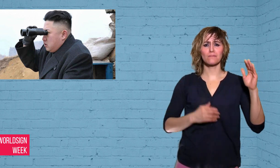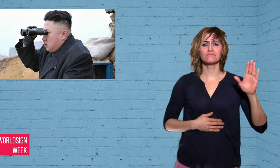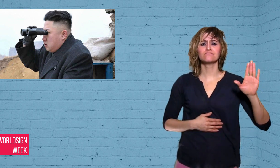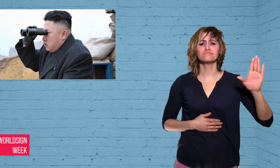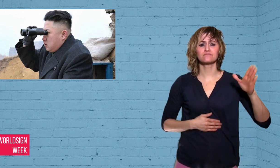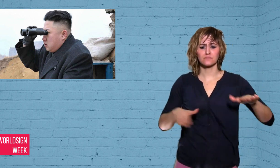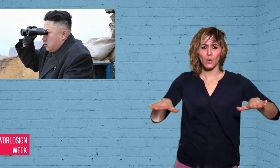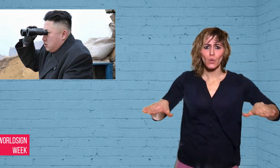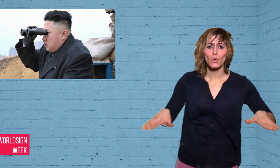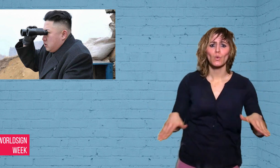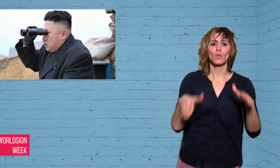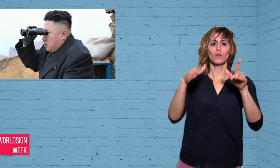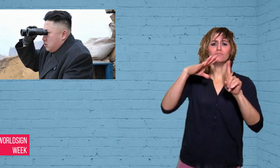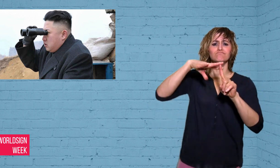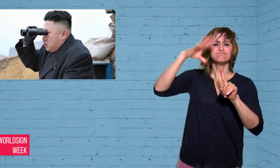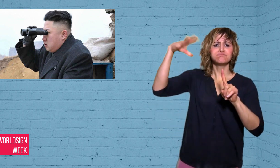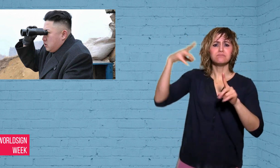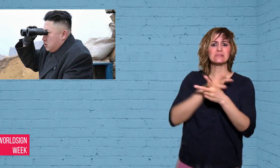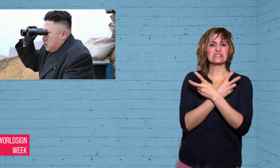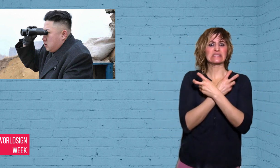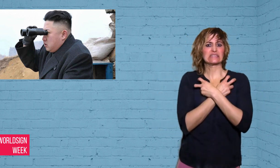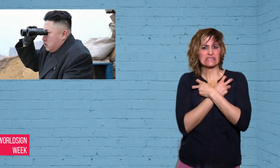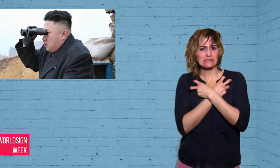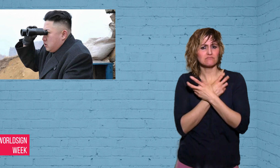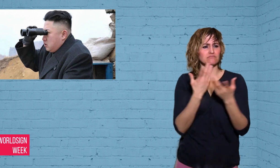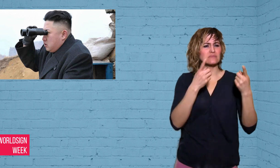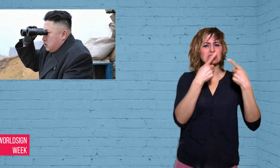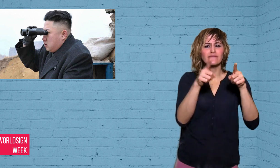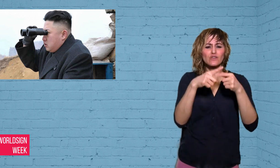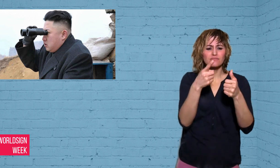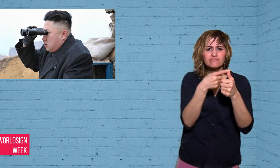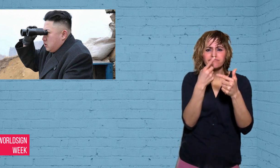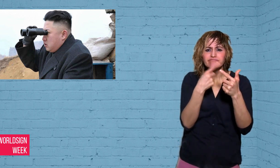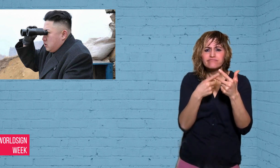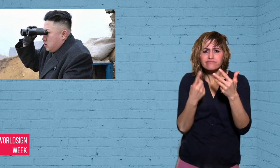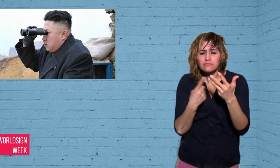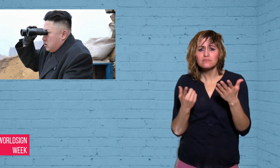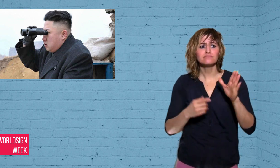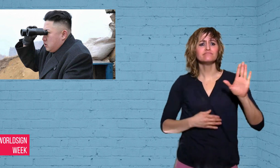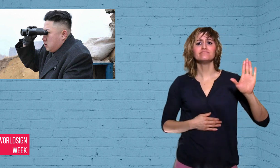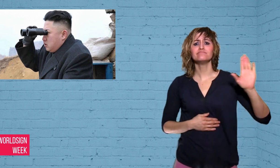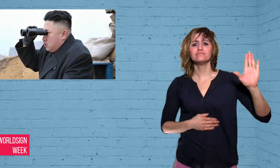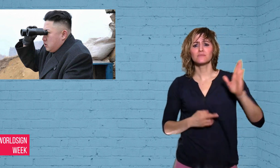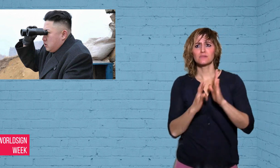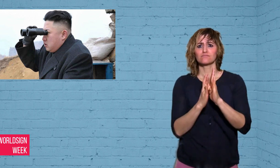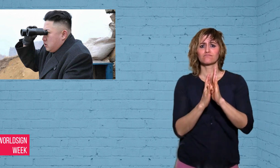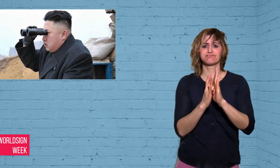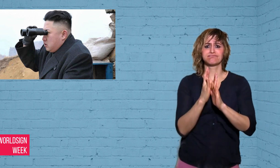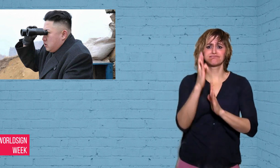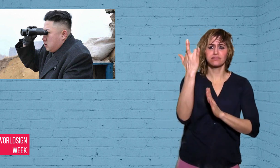its nuclear and missile capabilities